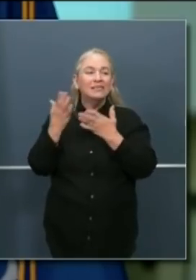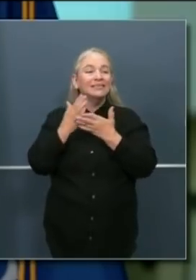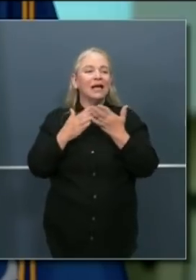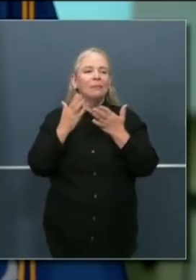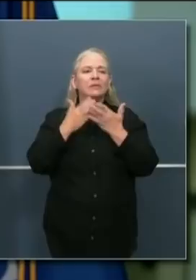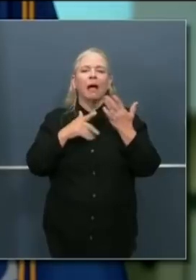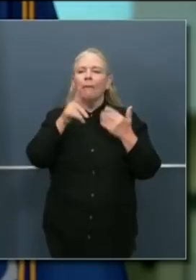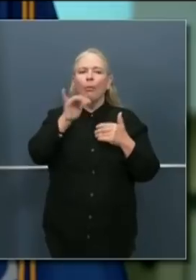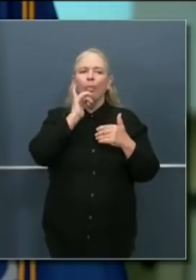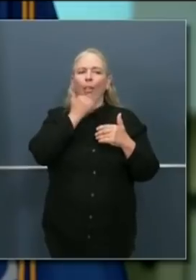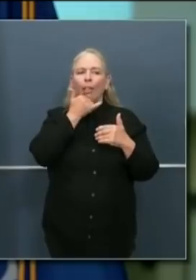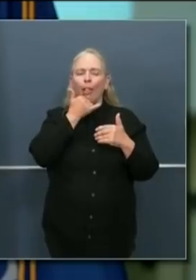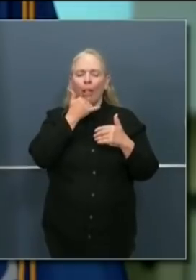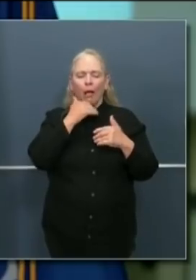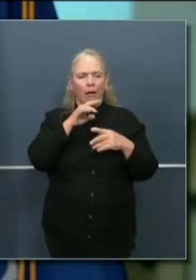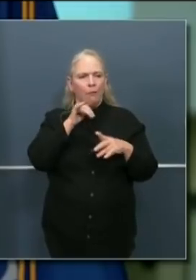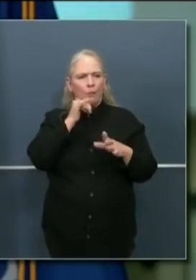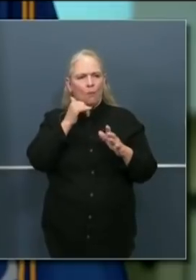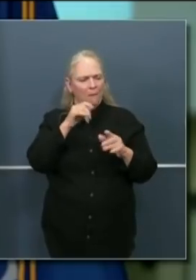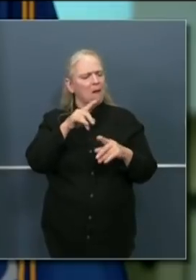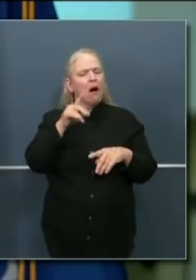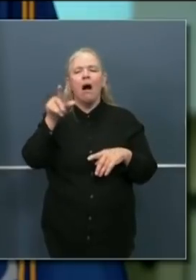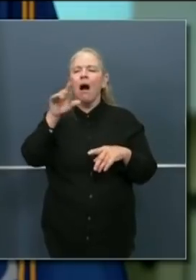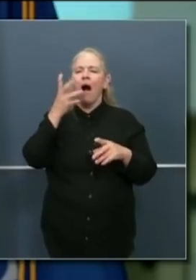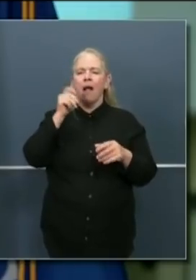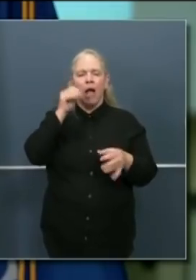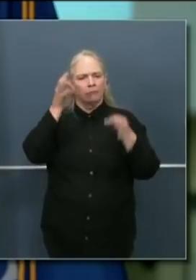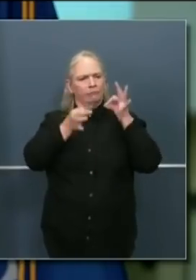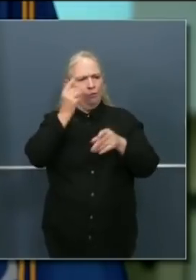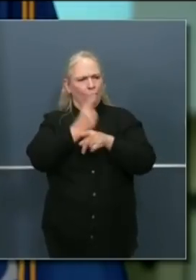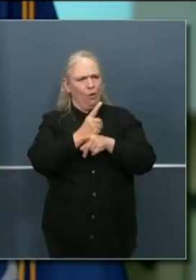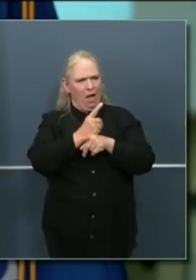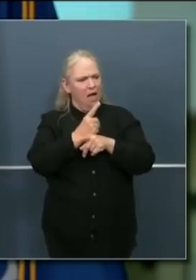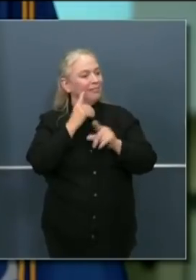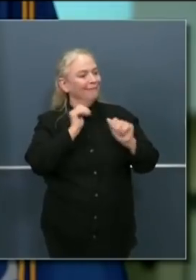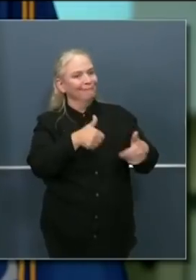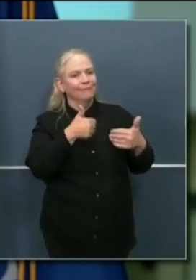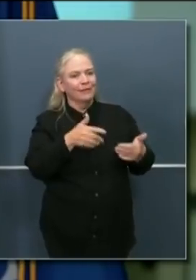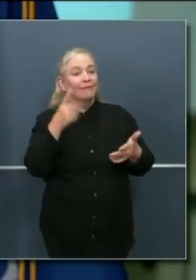WAS THERE ANY REALISTIC WAY TO REOPEN THE ECONOMY AND DO YOU THINK YOUR ADMINISTRATION